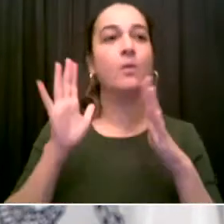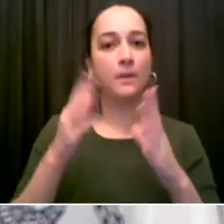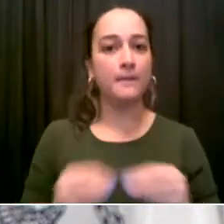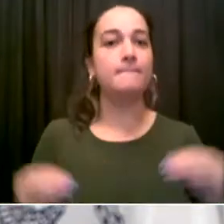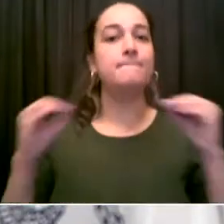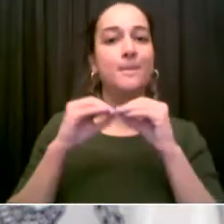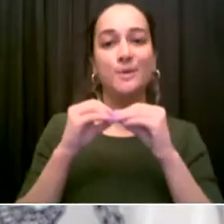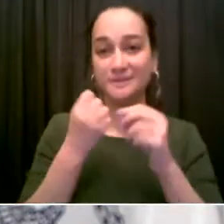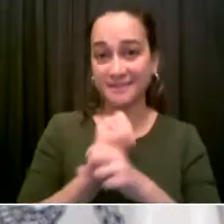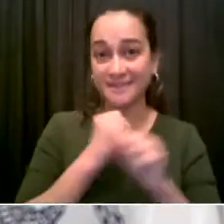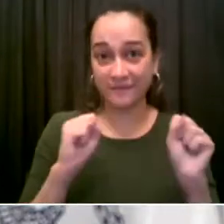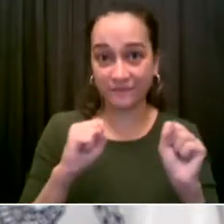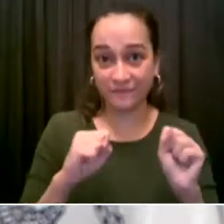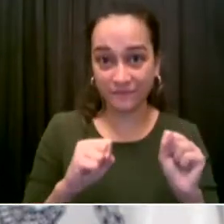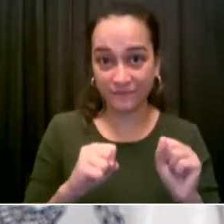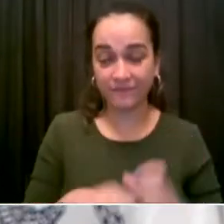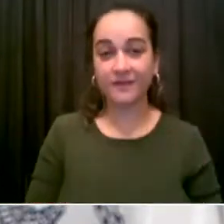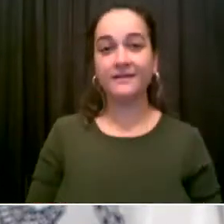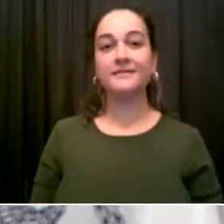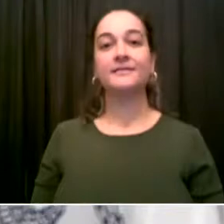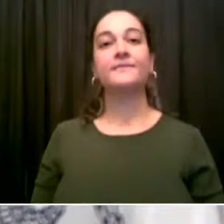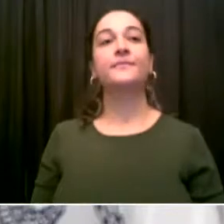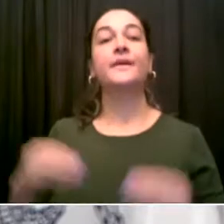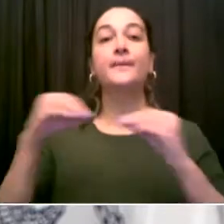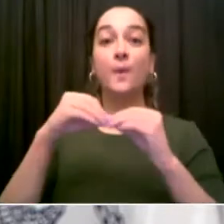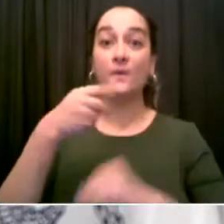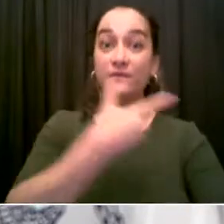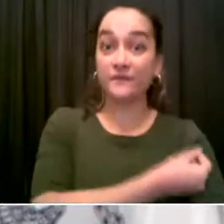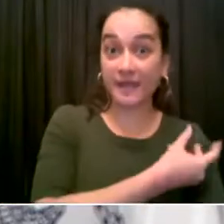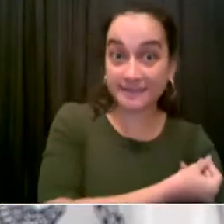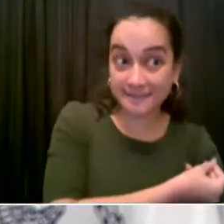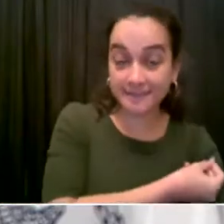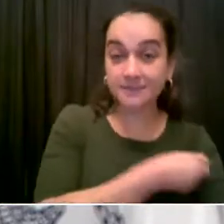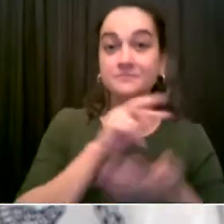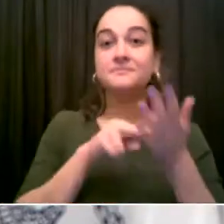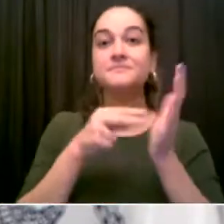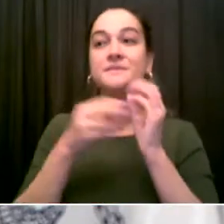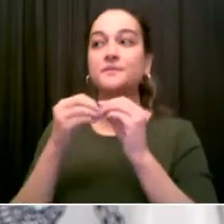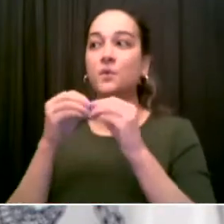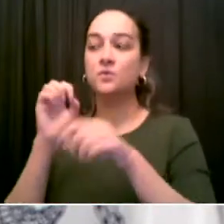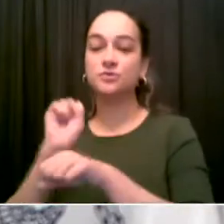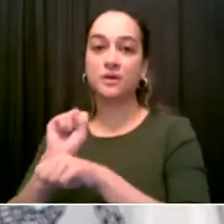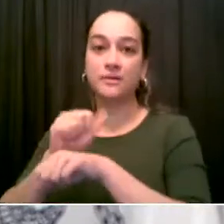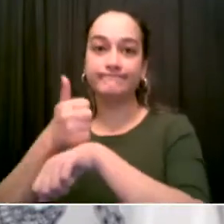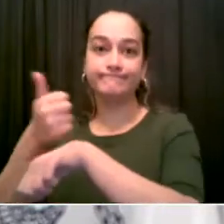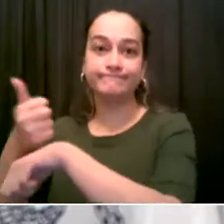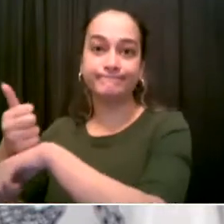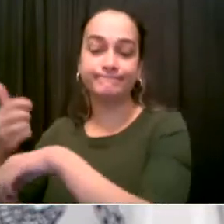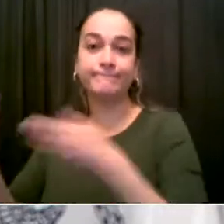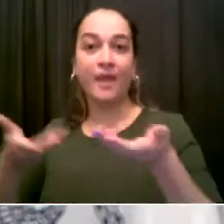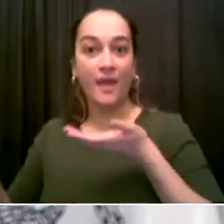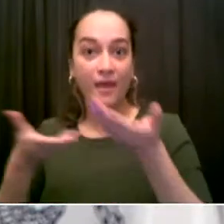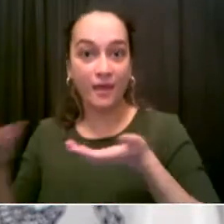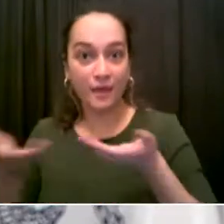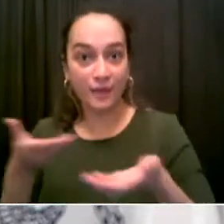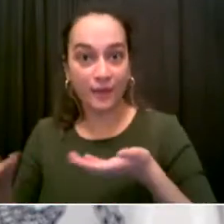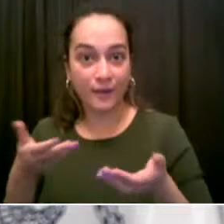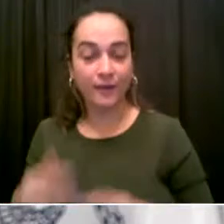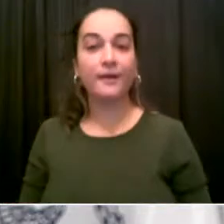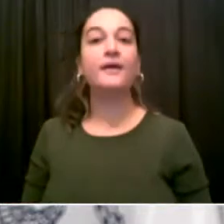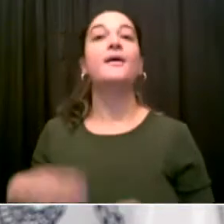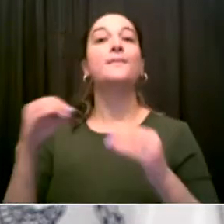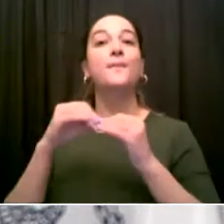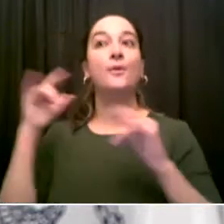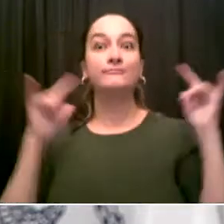EON OF THE MOST